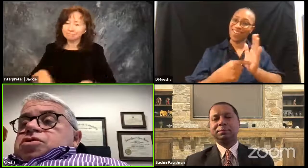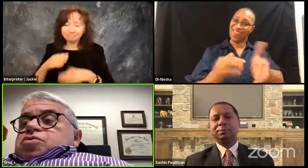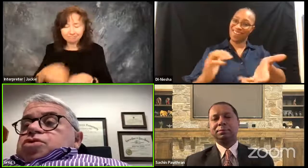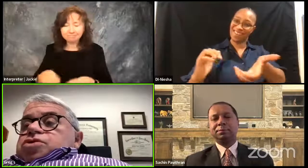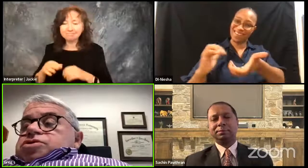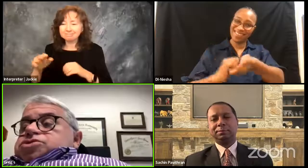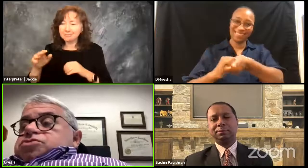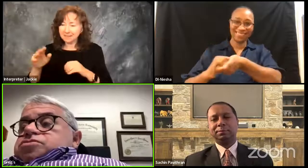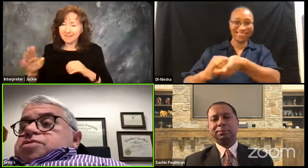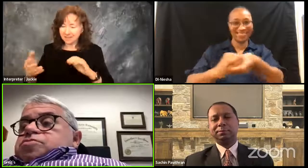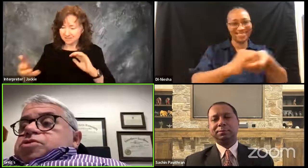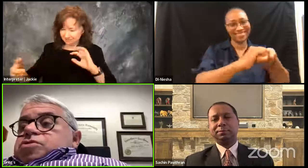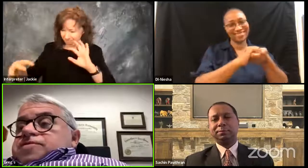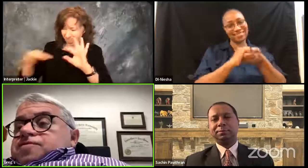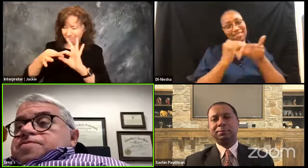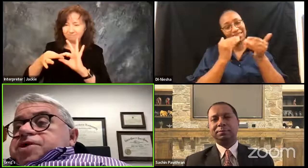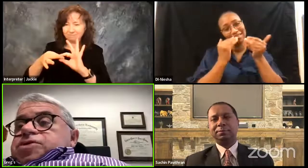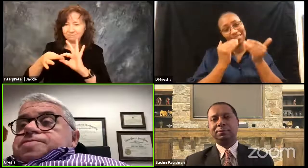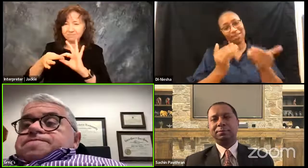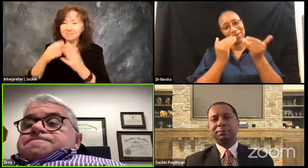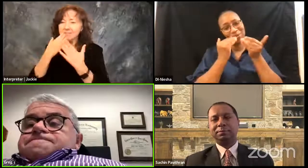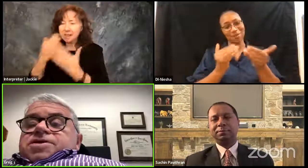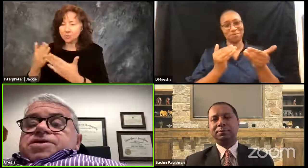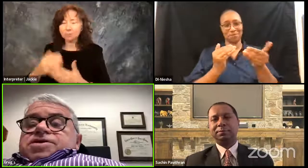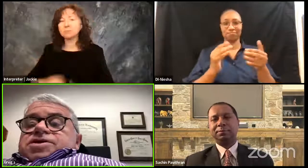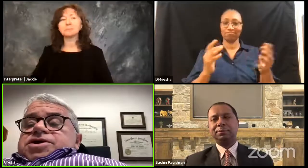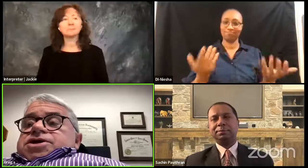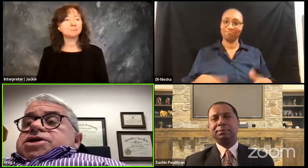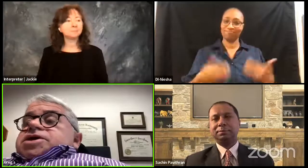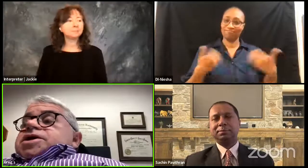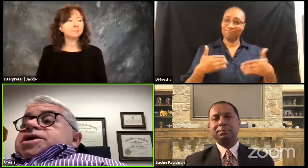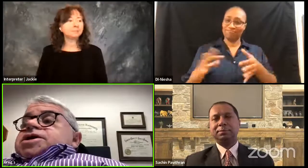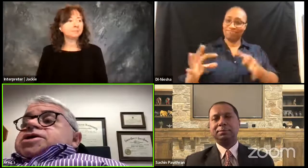our work. And so I'm grateful, thank you.